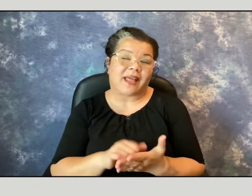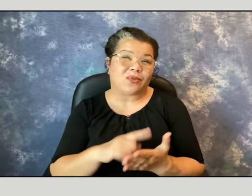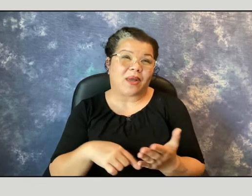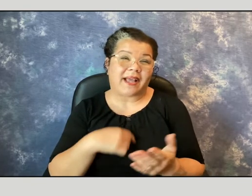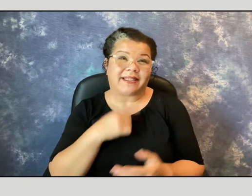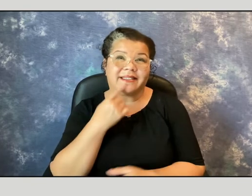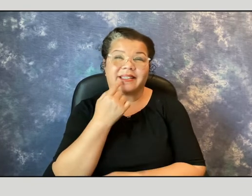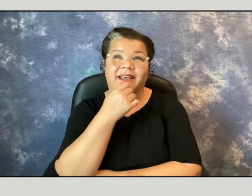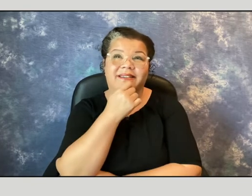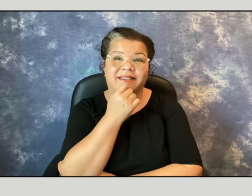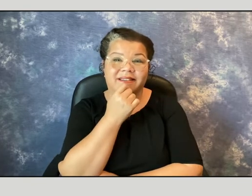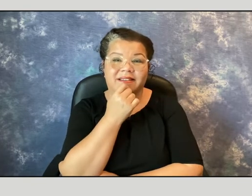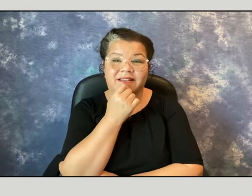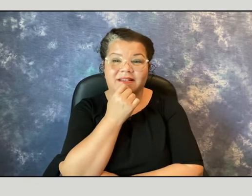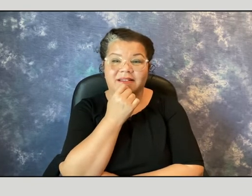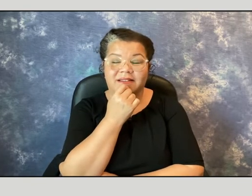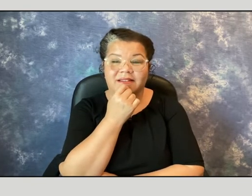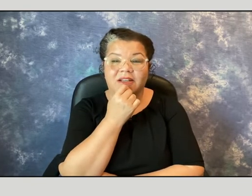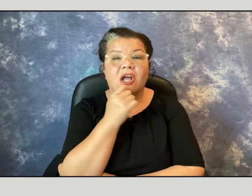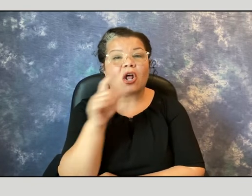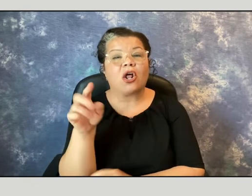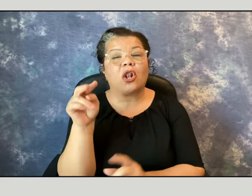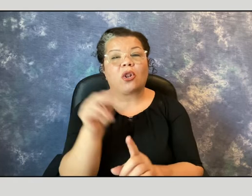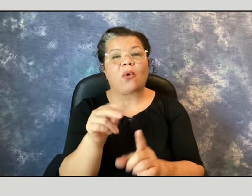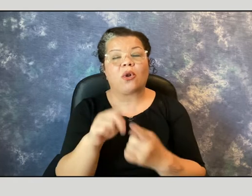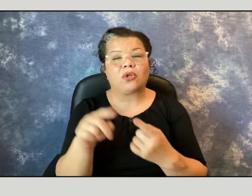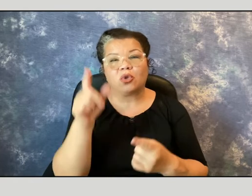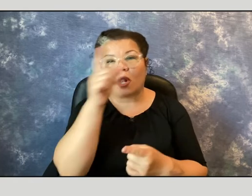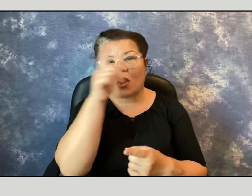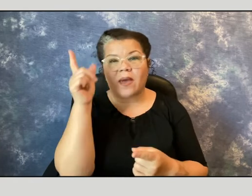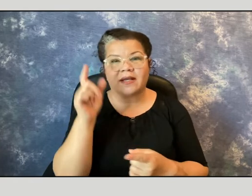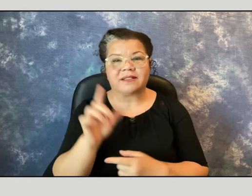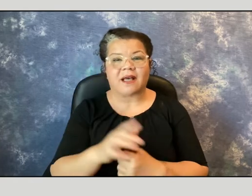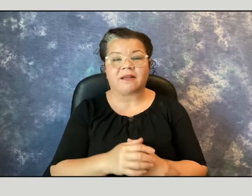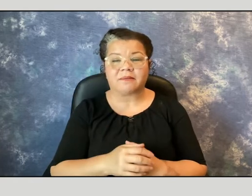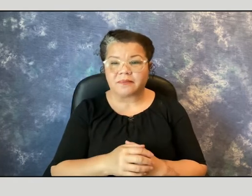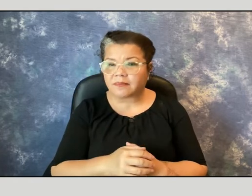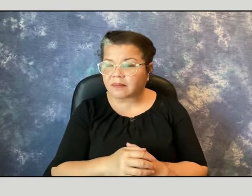And how would we encounter? We'd come. Yeah, you come to Loiza,